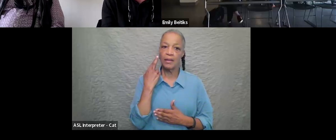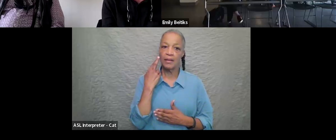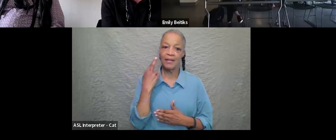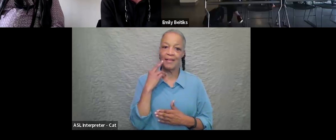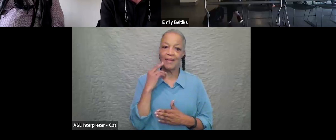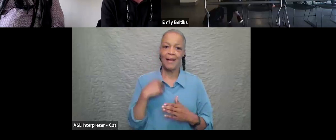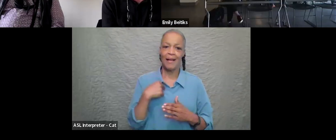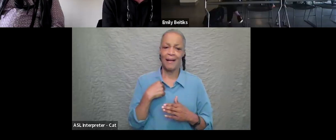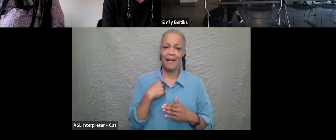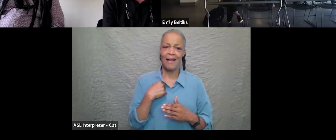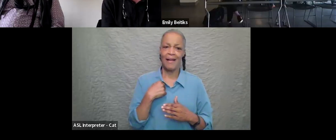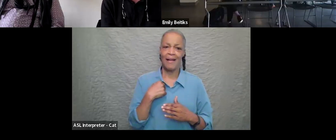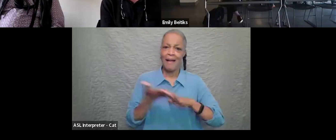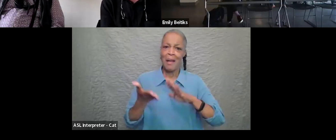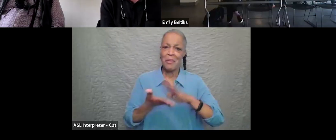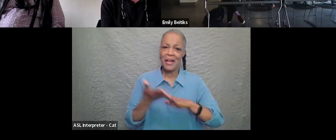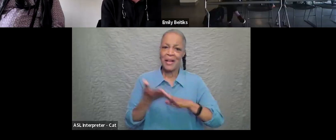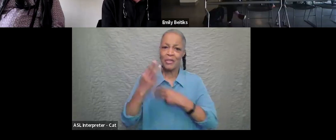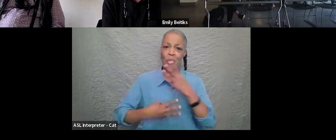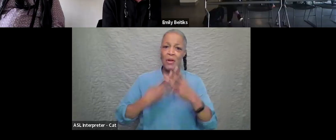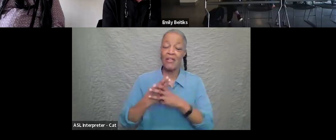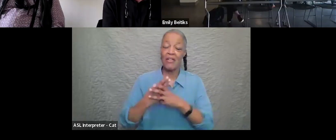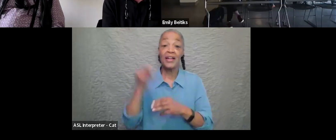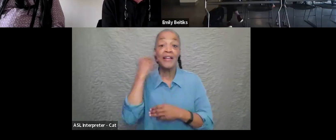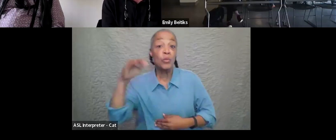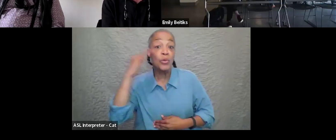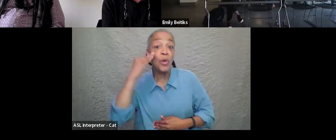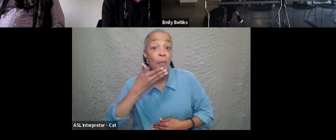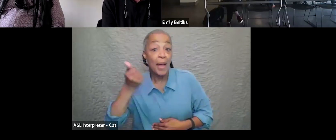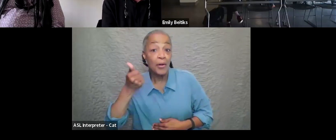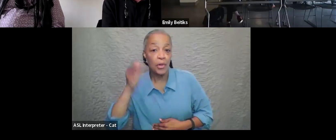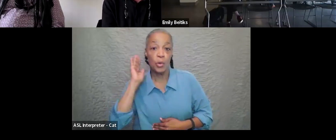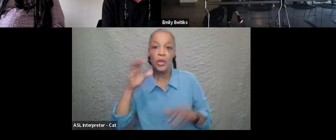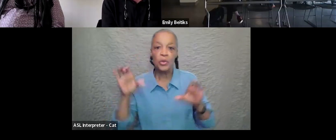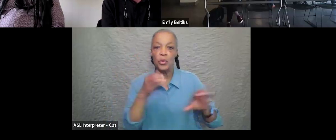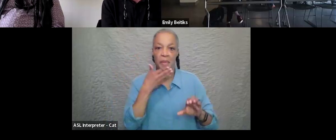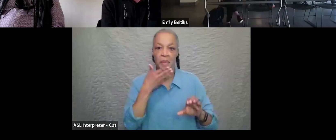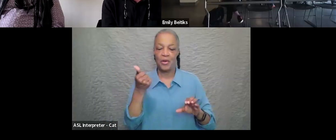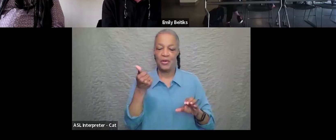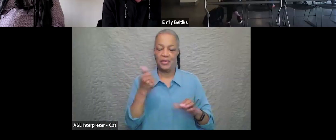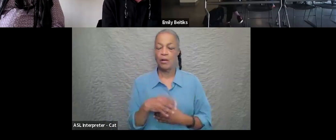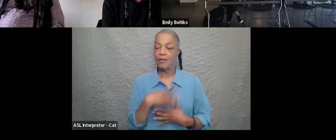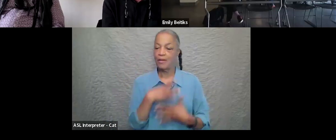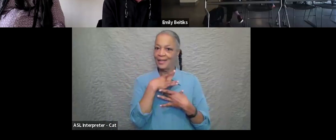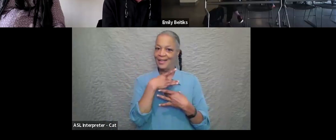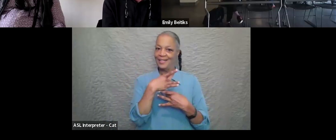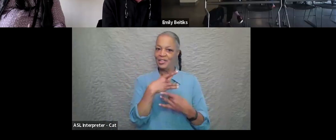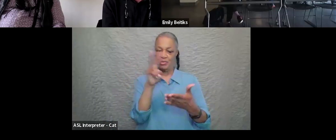with the assumption that if you know better, you'll do better. And so it was interesting to read and to be continually troubled